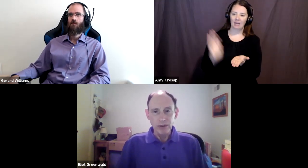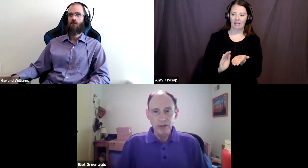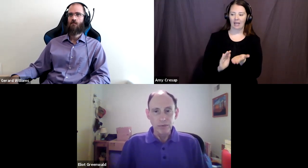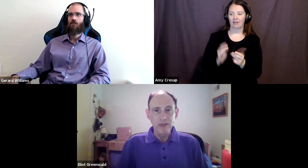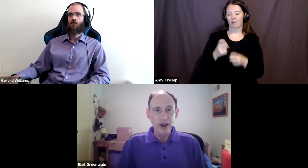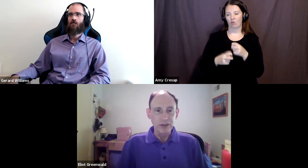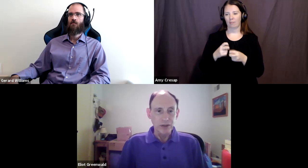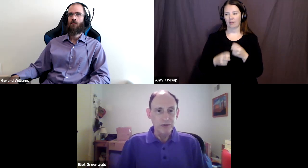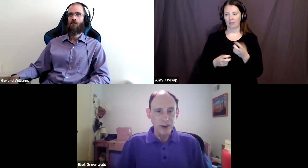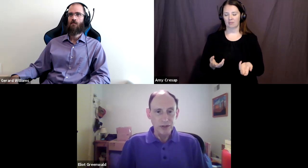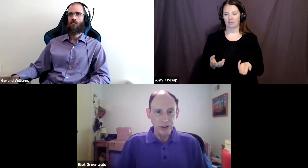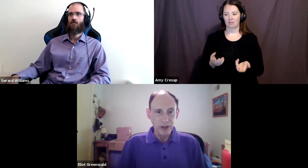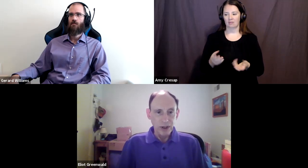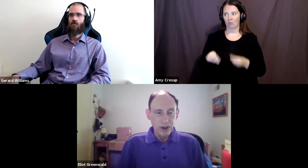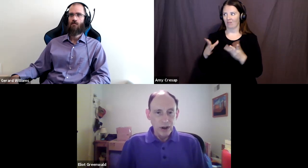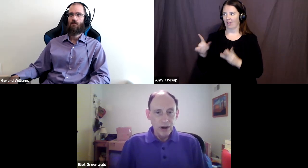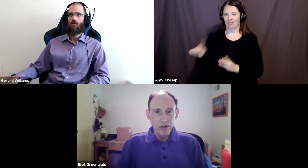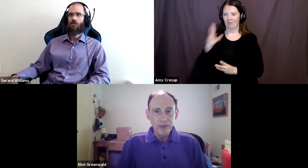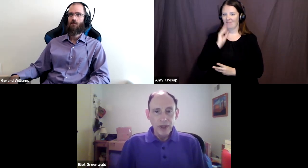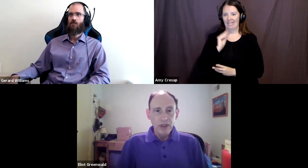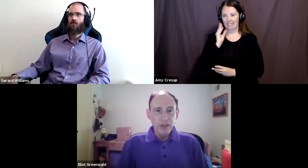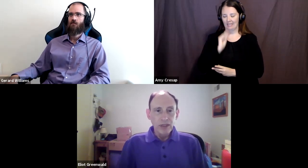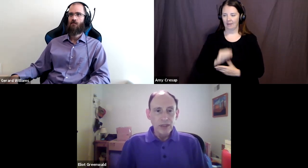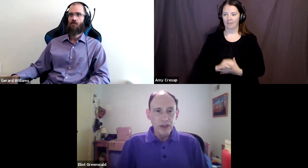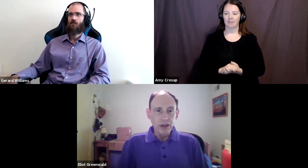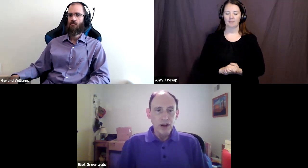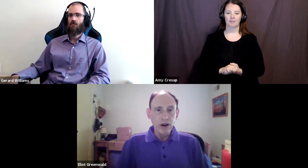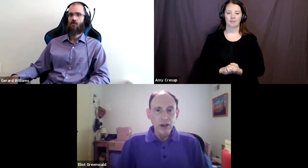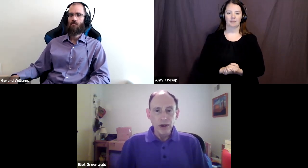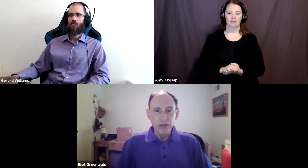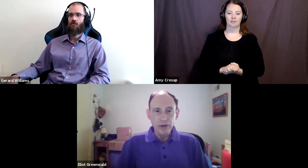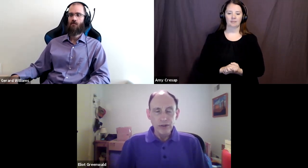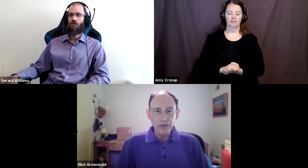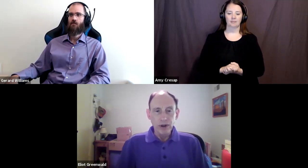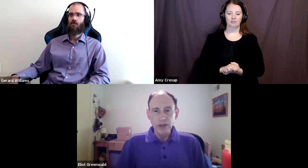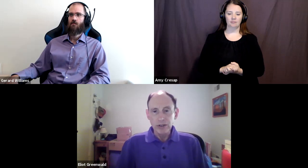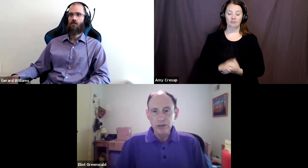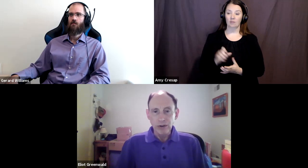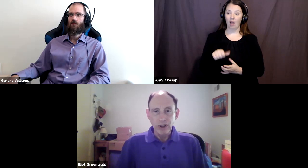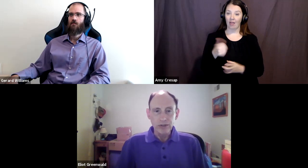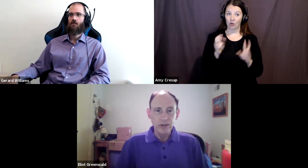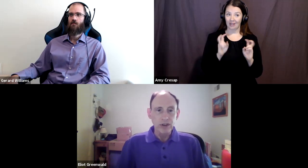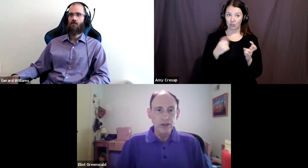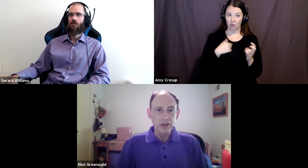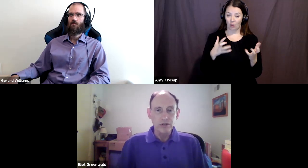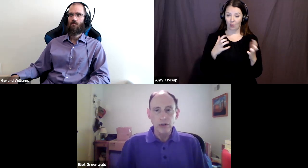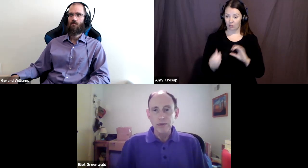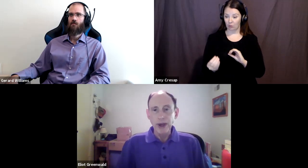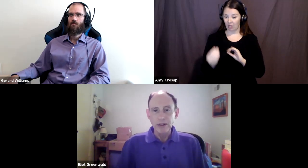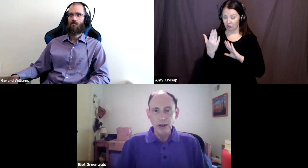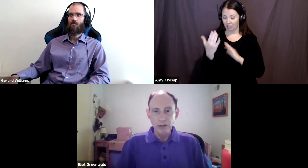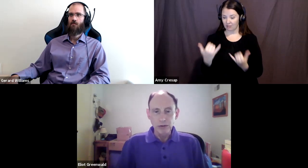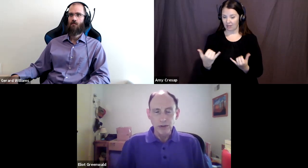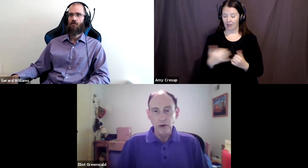that the providers have been facing. Other issue I'd like to address is use of